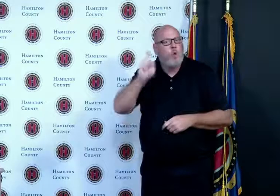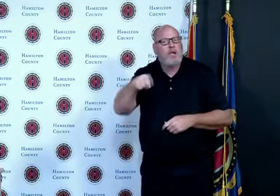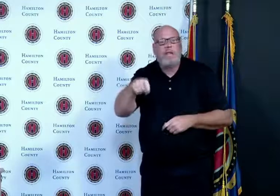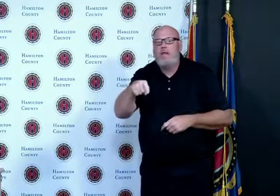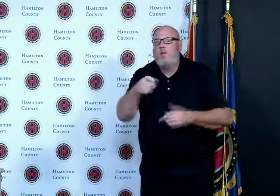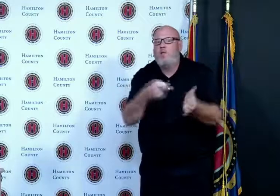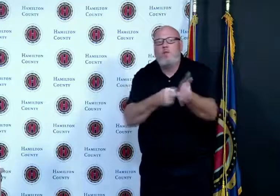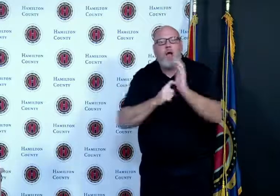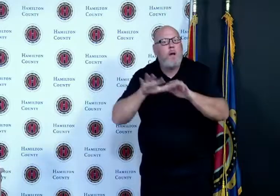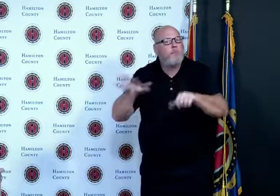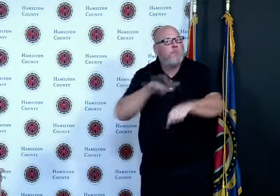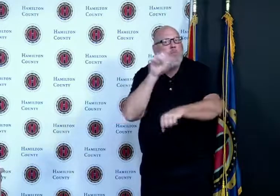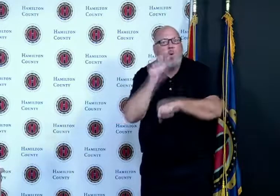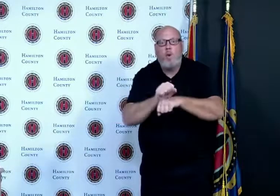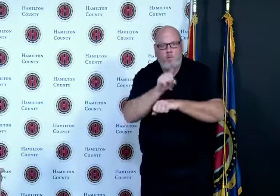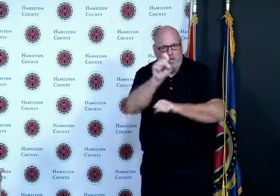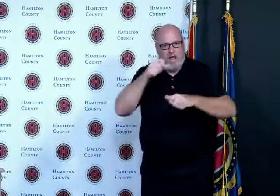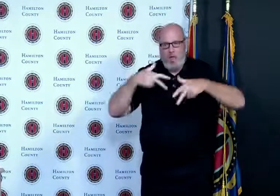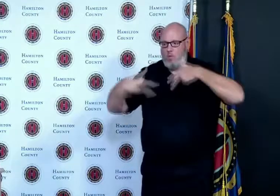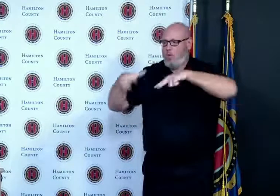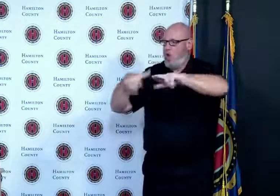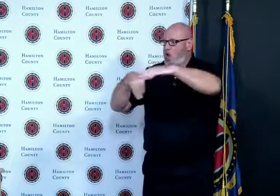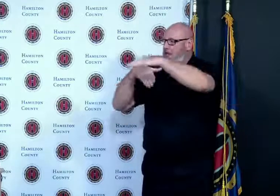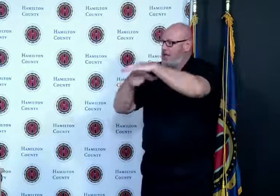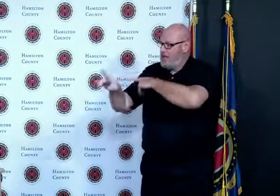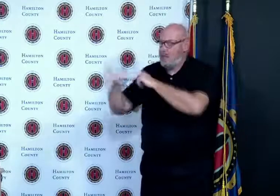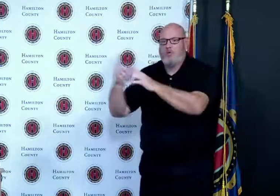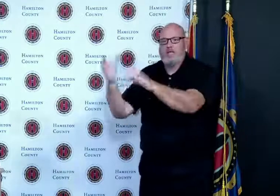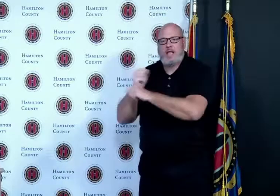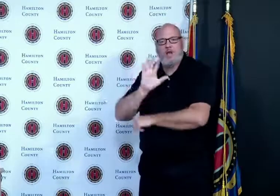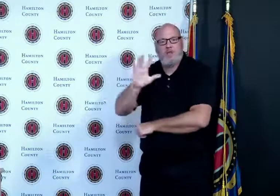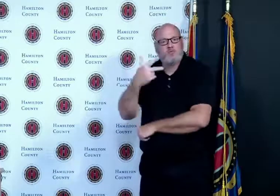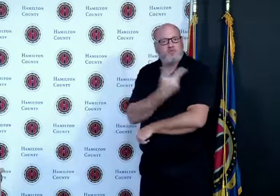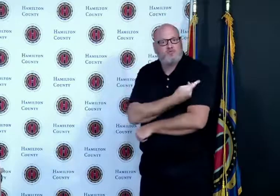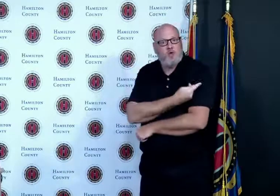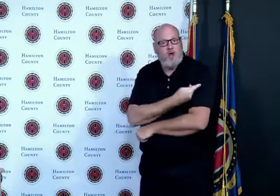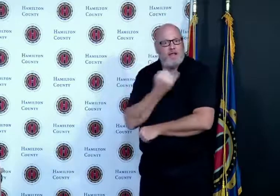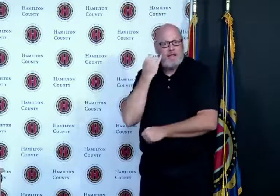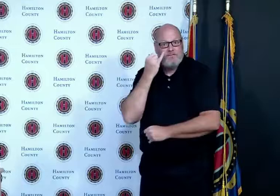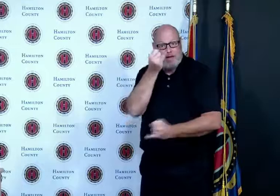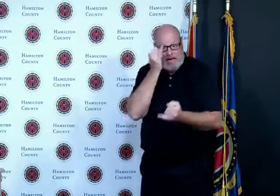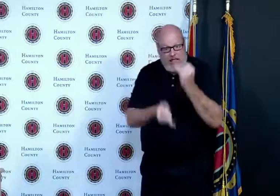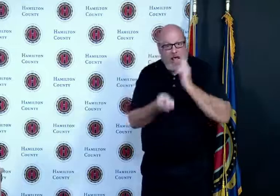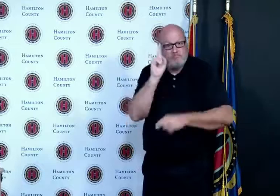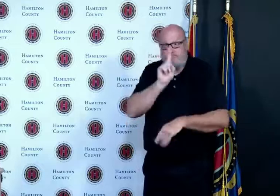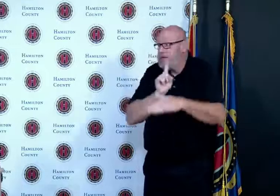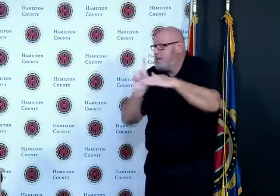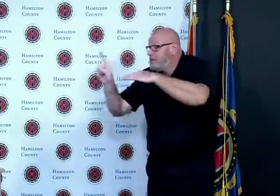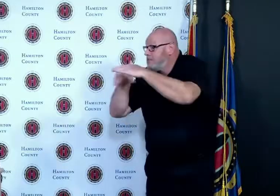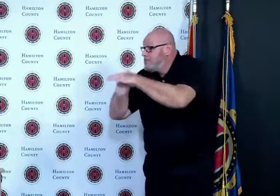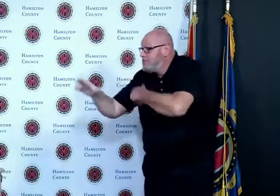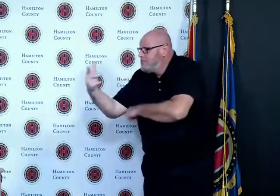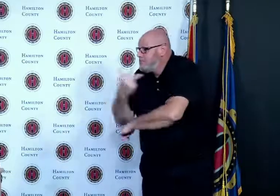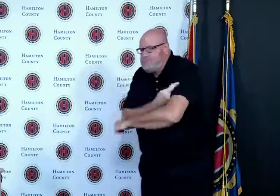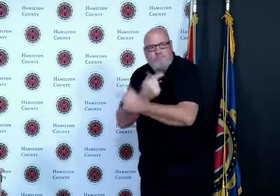time for these shots and the city of Cincinnati Health Department some of their vaccine sites no